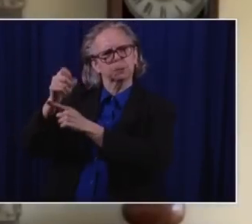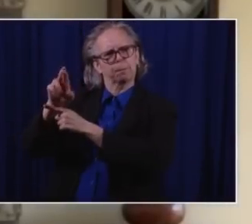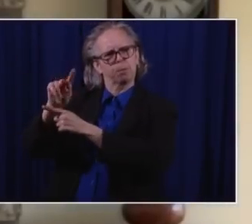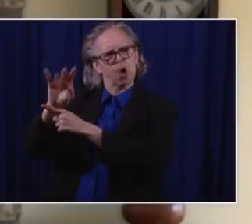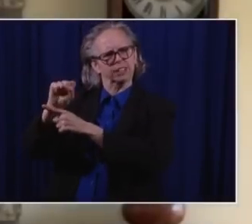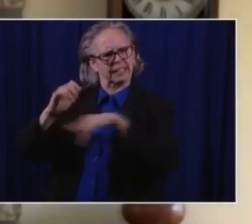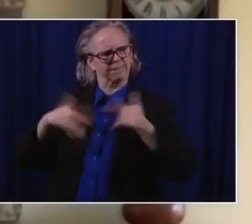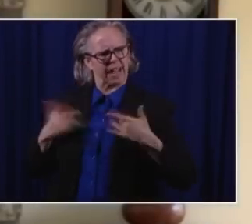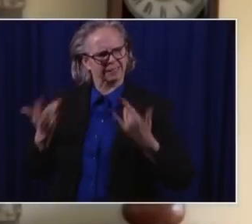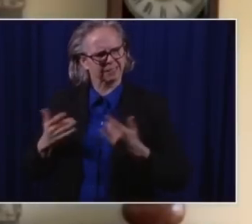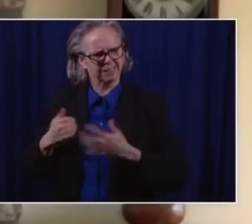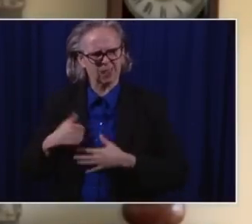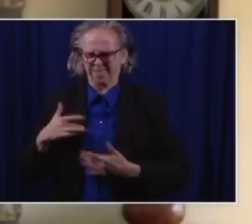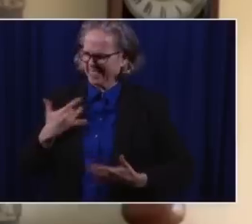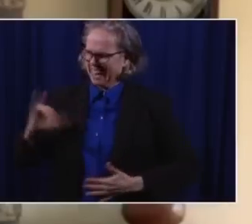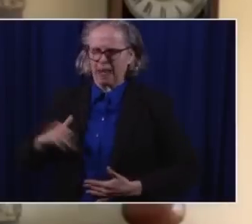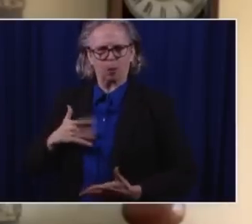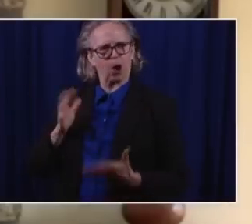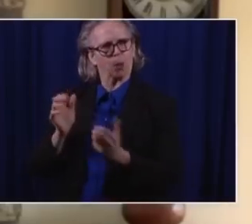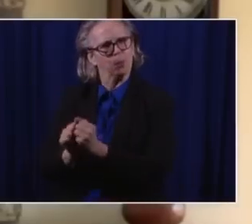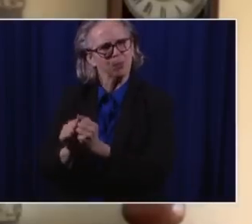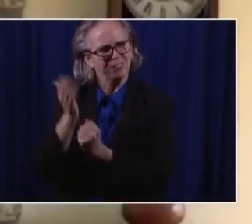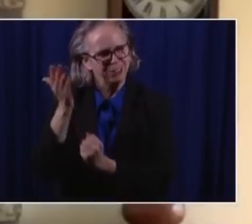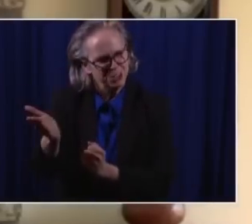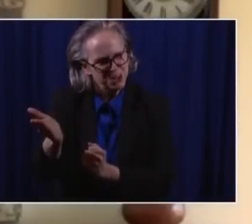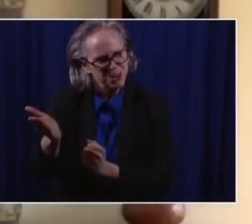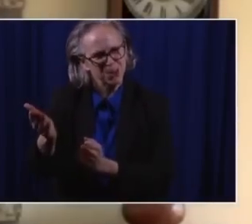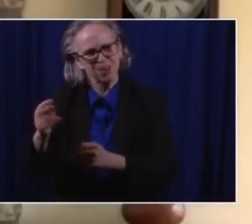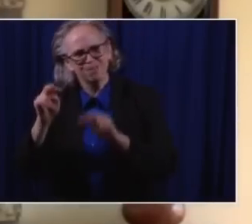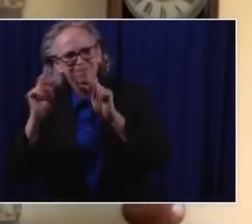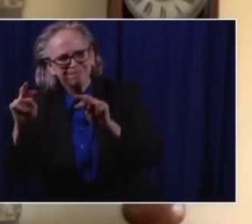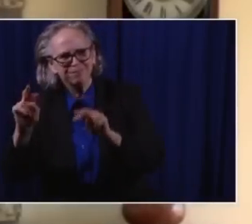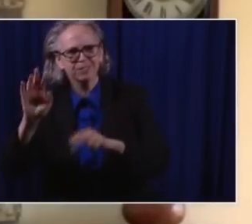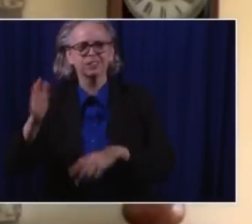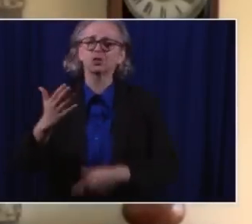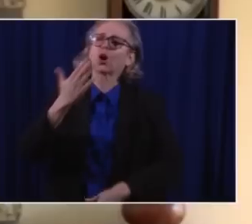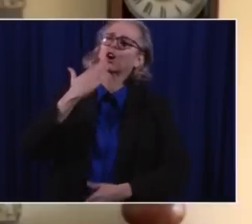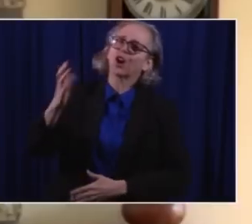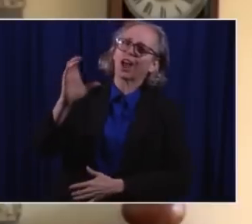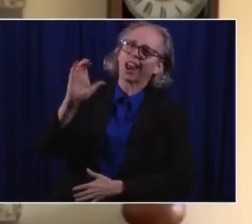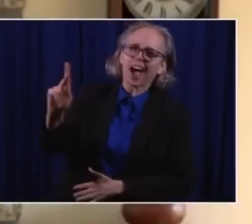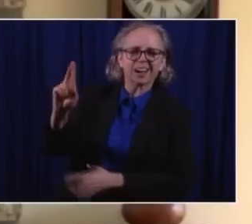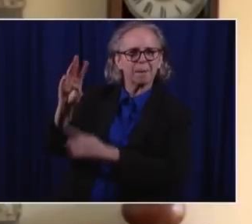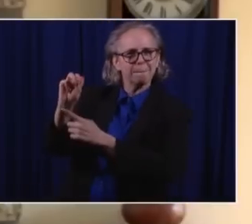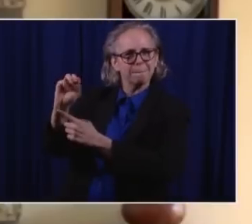as well. So we wish you Mike can you wife all the best and thank you a great run. Bringing us all the sports and doing in